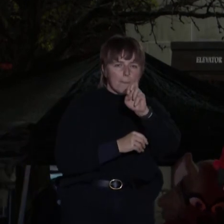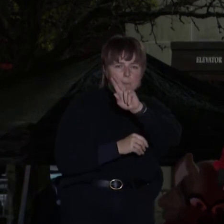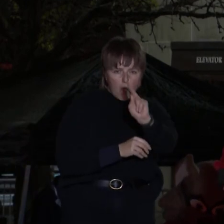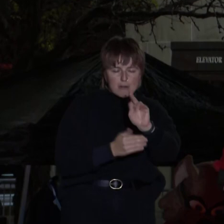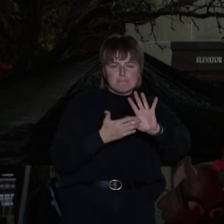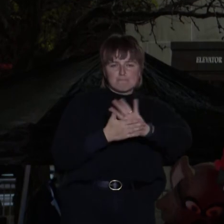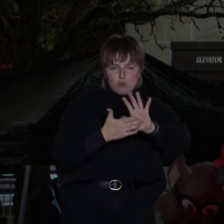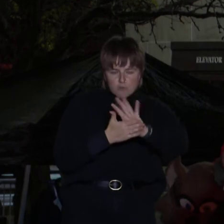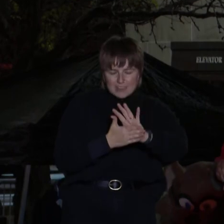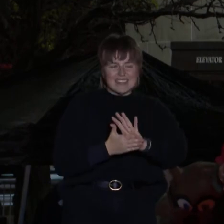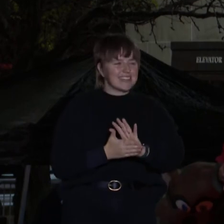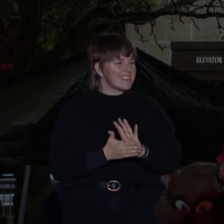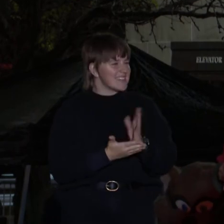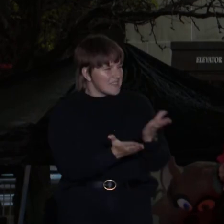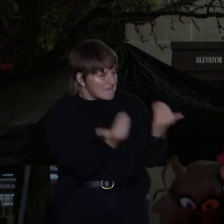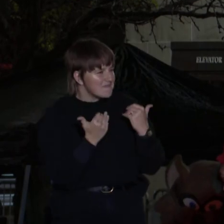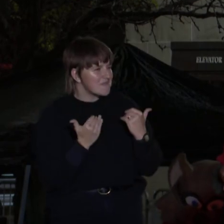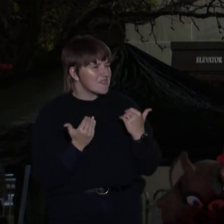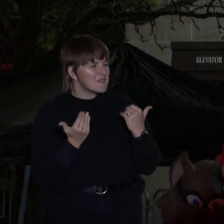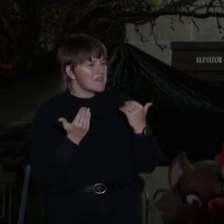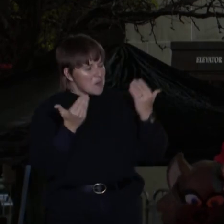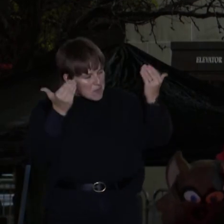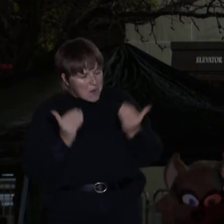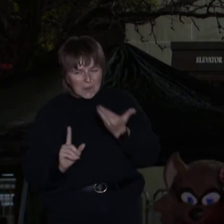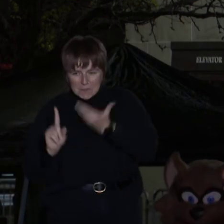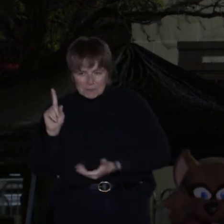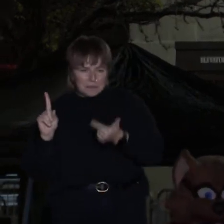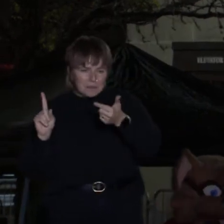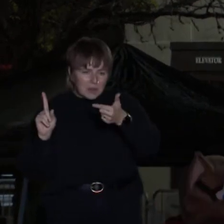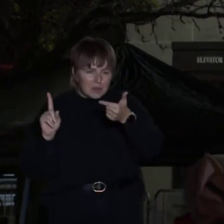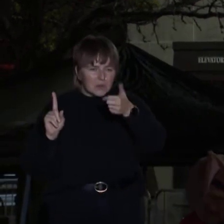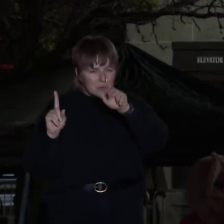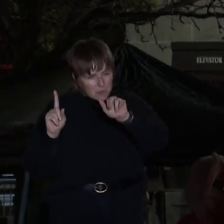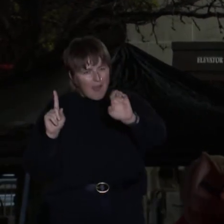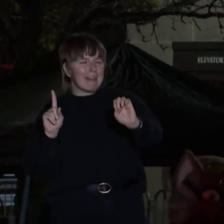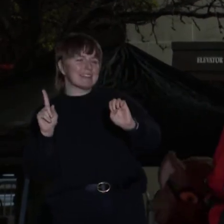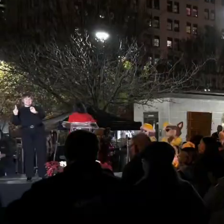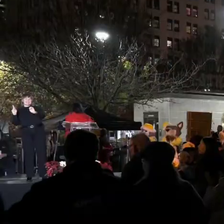FOR HER TO COME HOME FOR